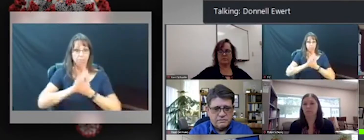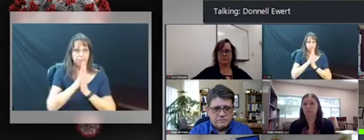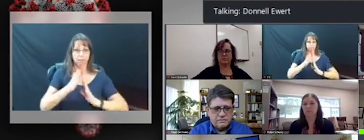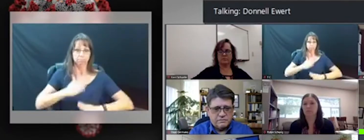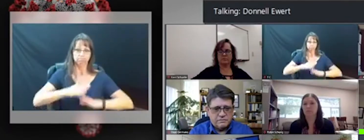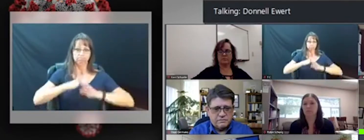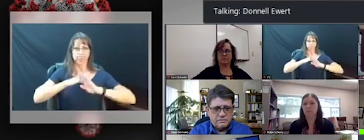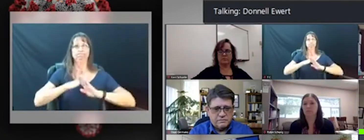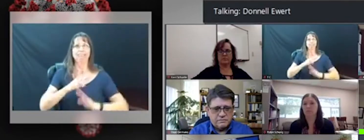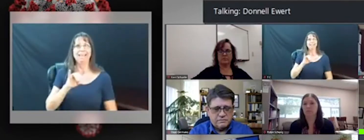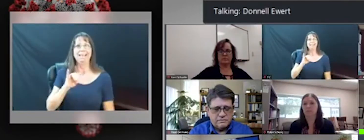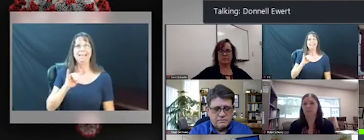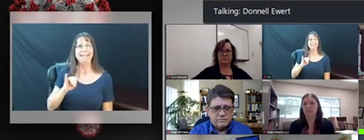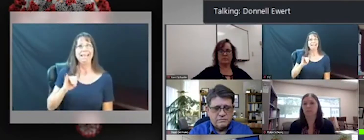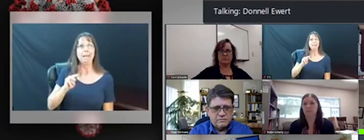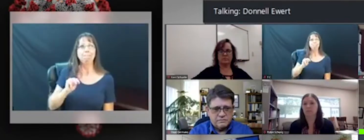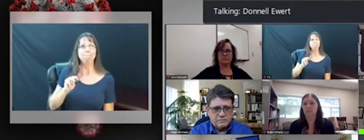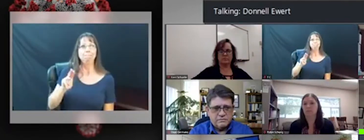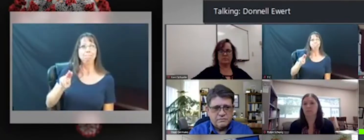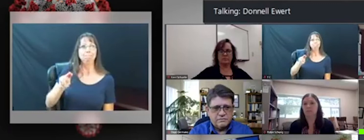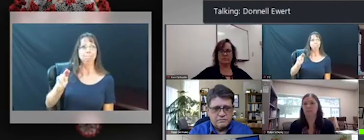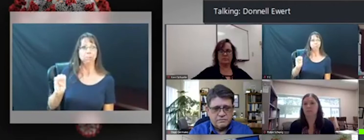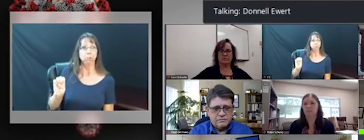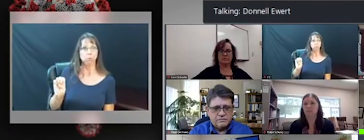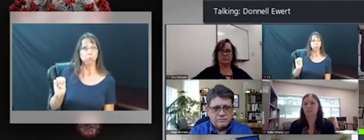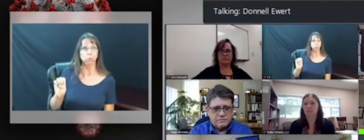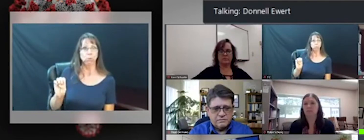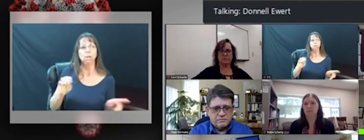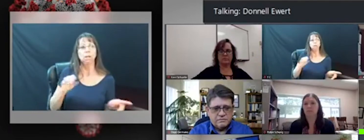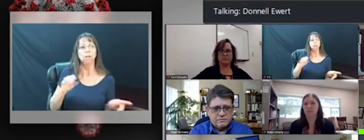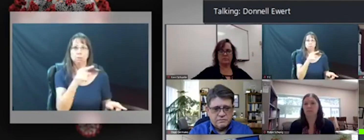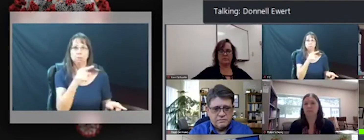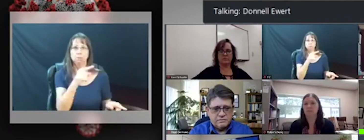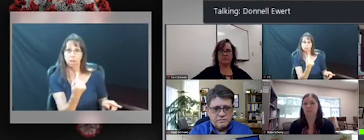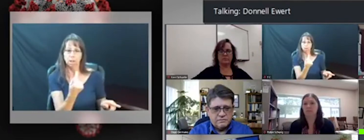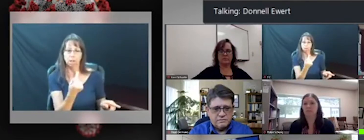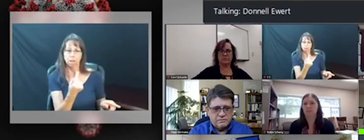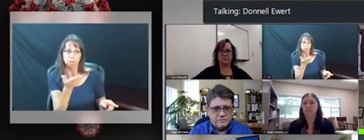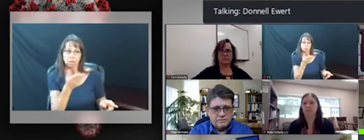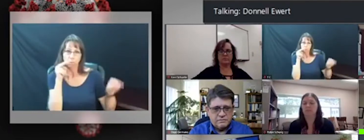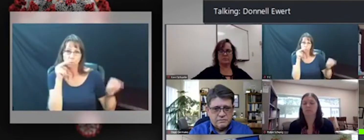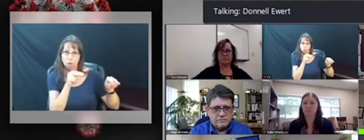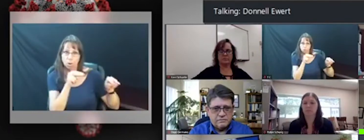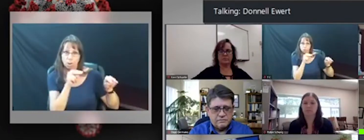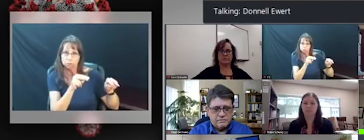basically comparing the attack rate of COVID-19 in the placebo group versus the vaccinated group.